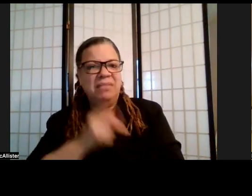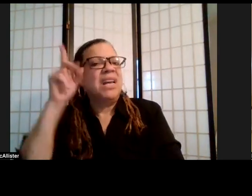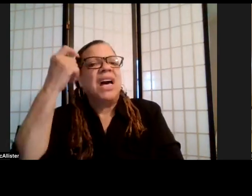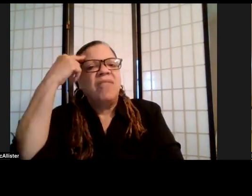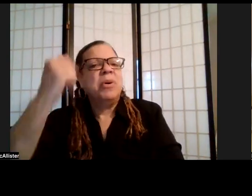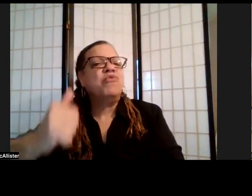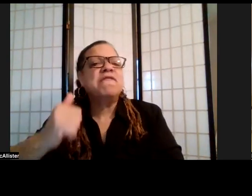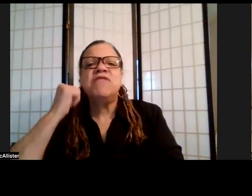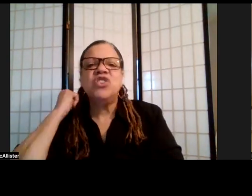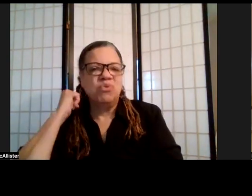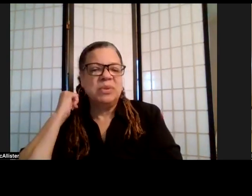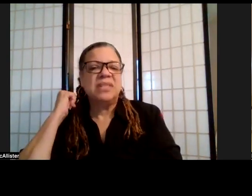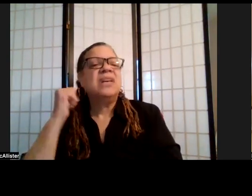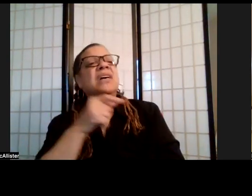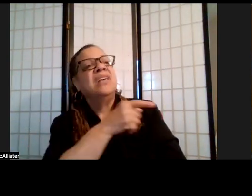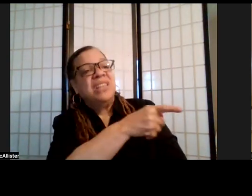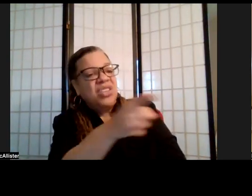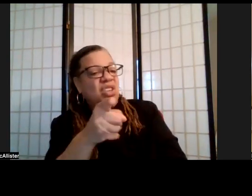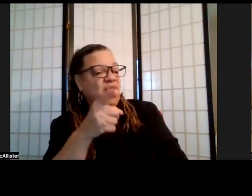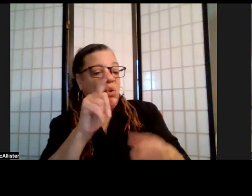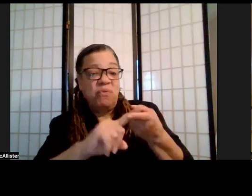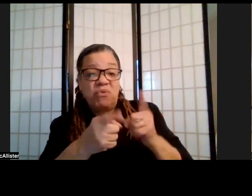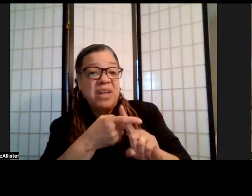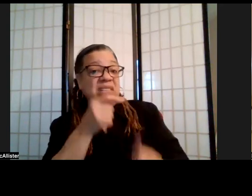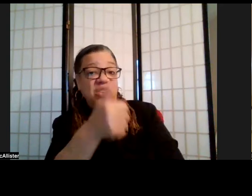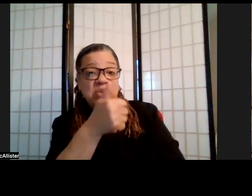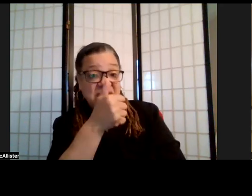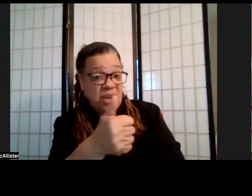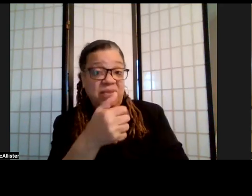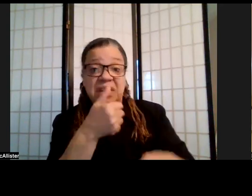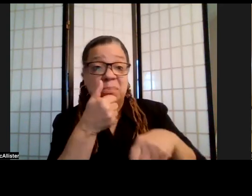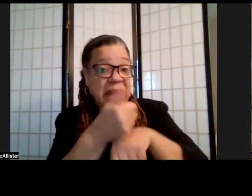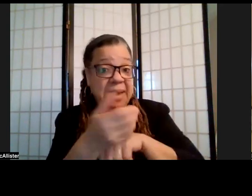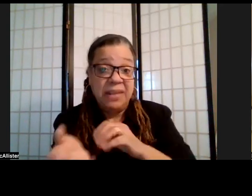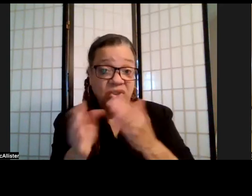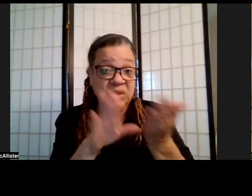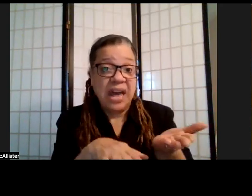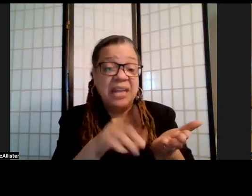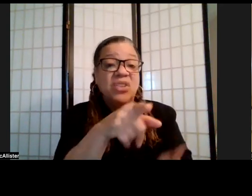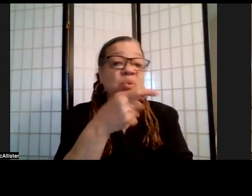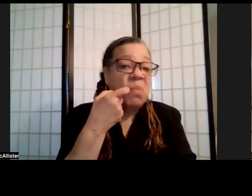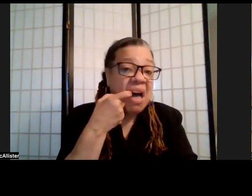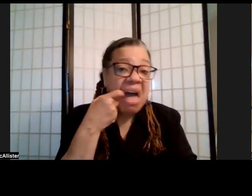that Aslam and his friends were all to blame for their own demise. "They were addicts," said the provincial health chief.